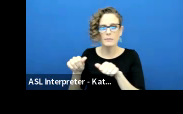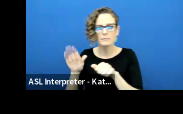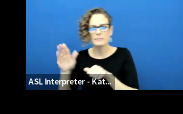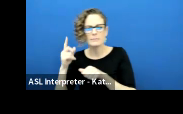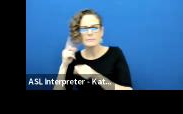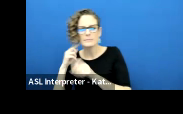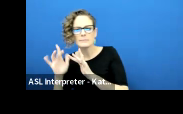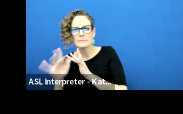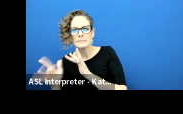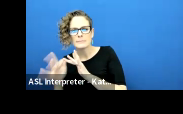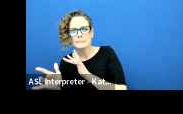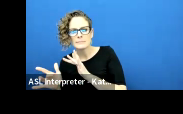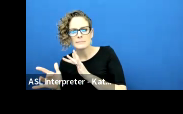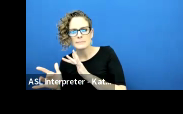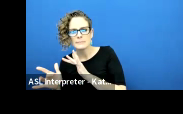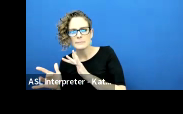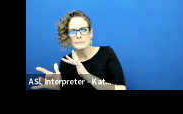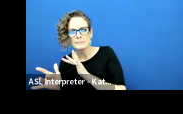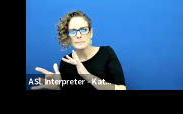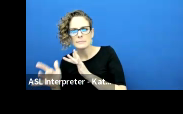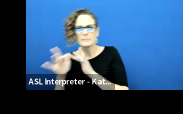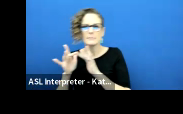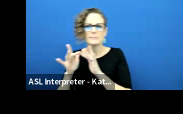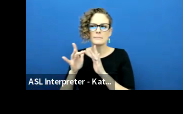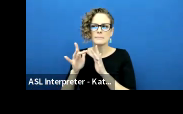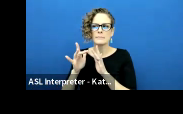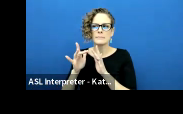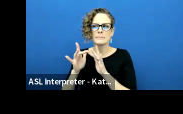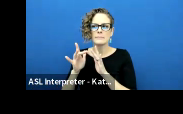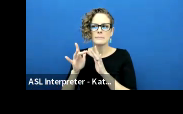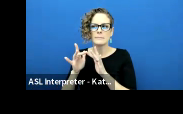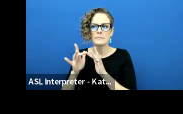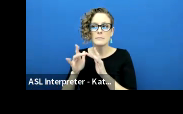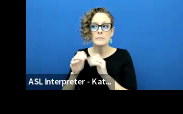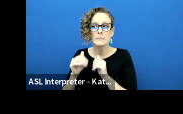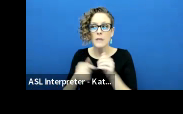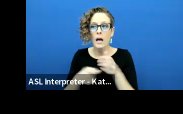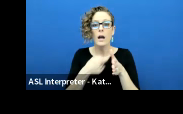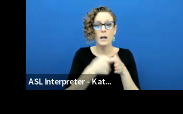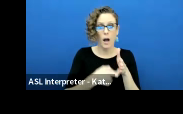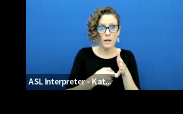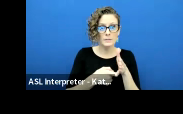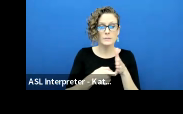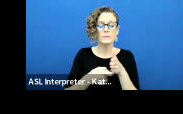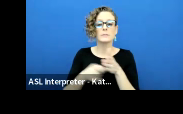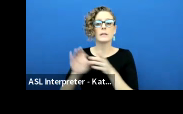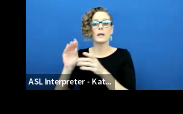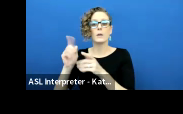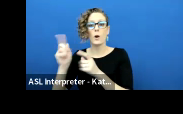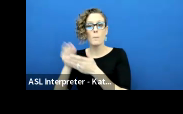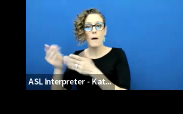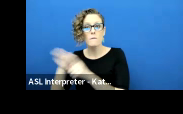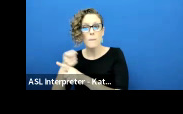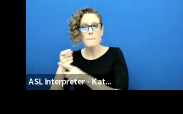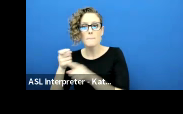costing and sourcing issues are fit into the prioritization so we need to you know do we have